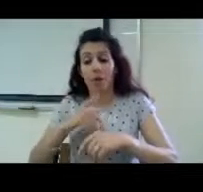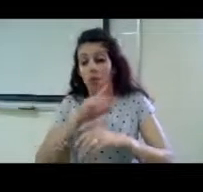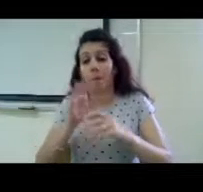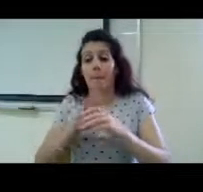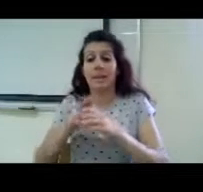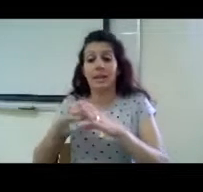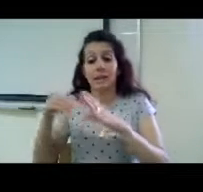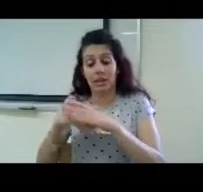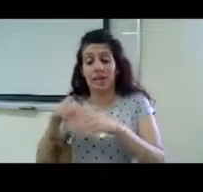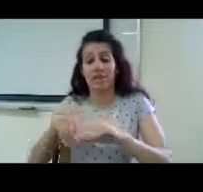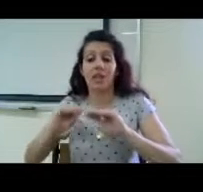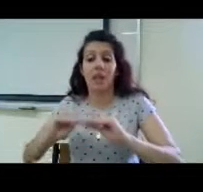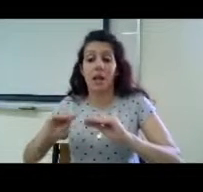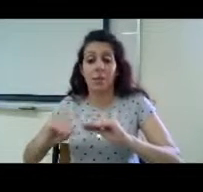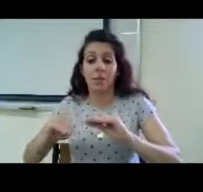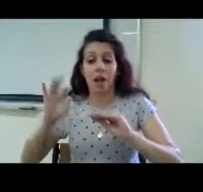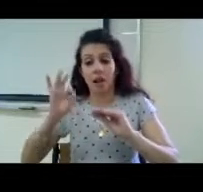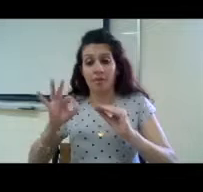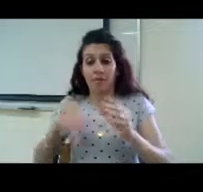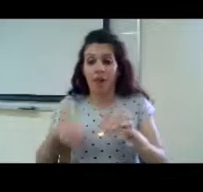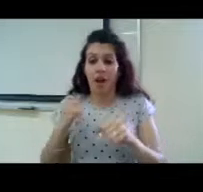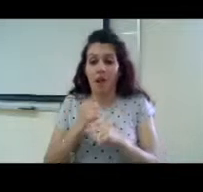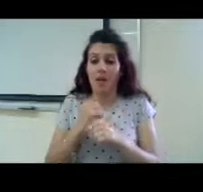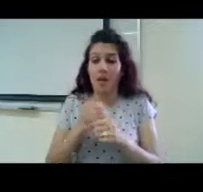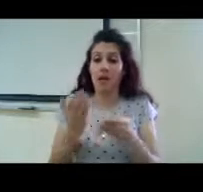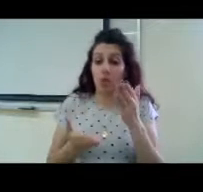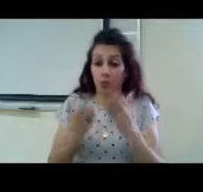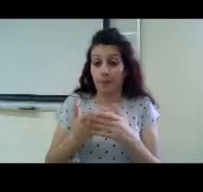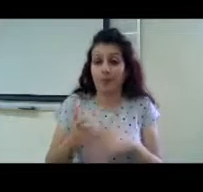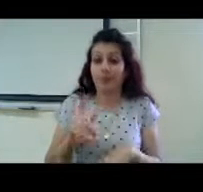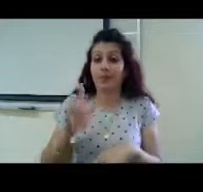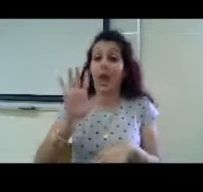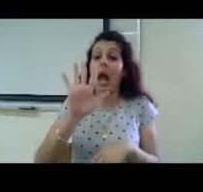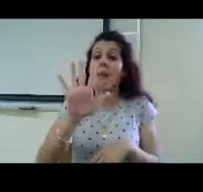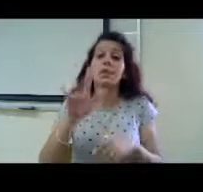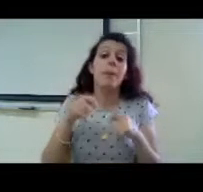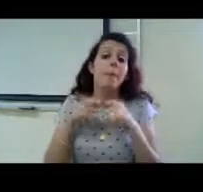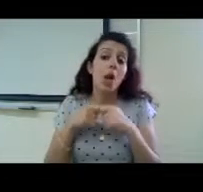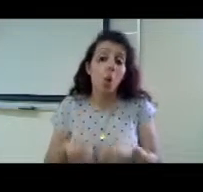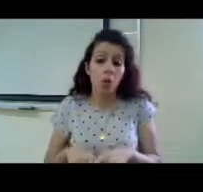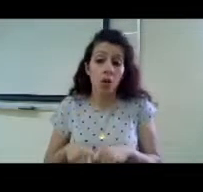them and their peers without disabilities they were more likely to